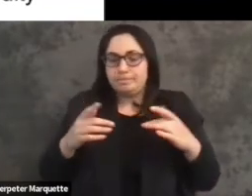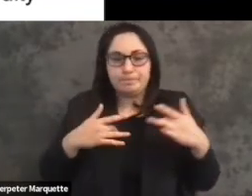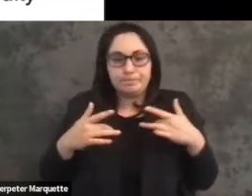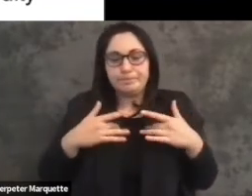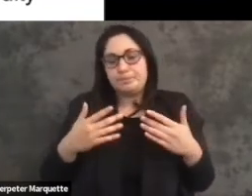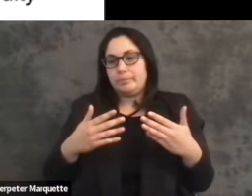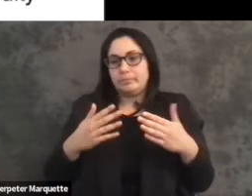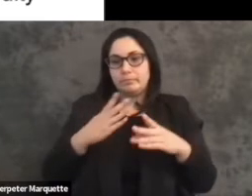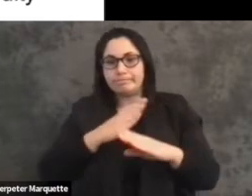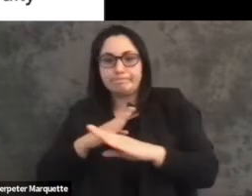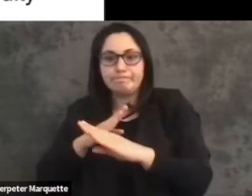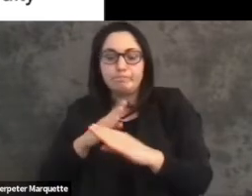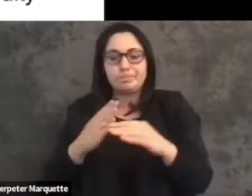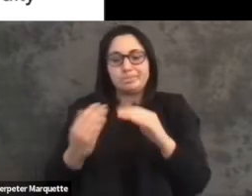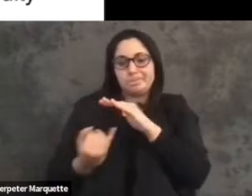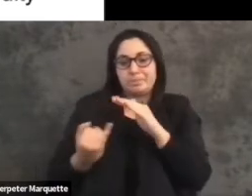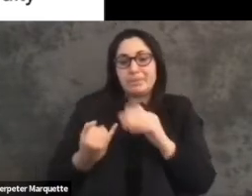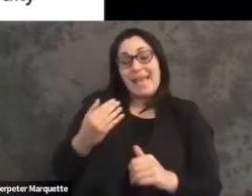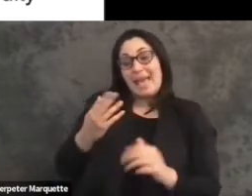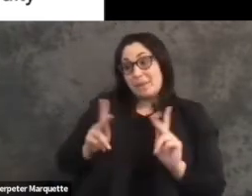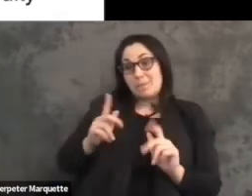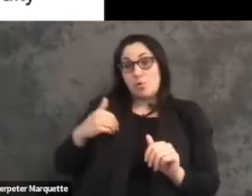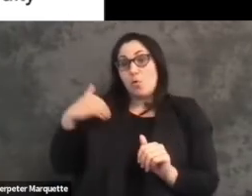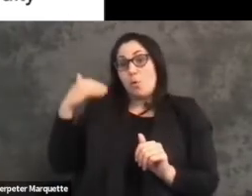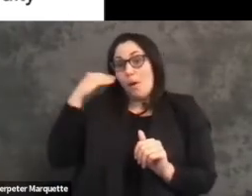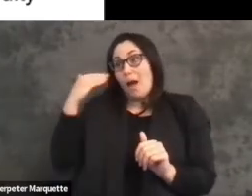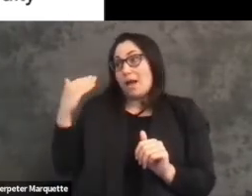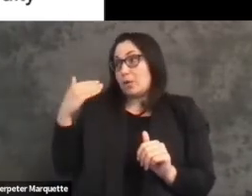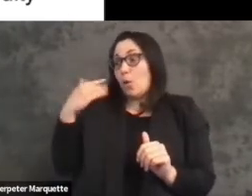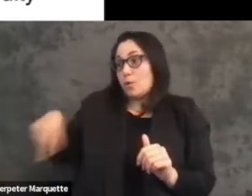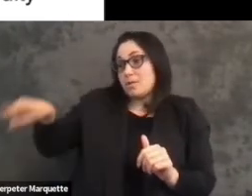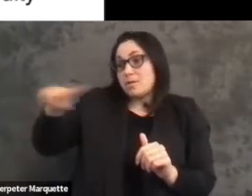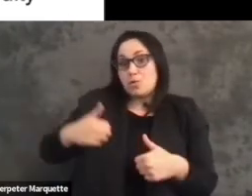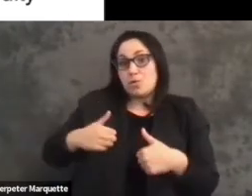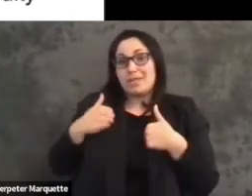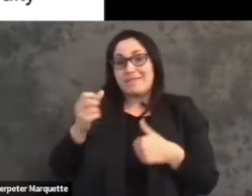at the beginning of the pandemic, people with HIV really took the concerns quite seriously.